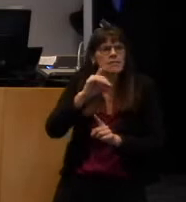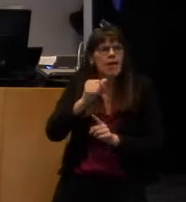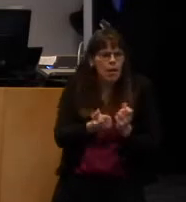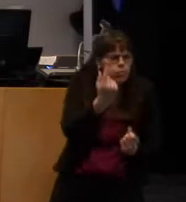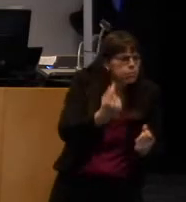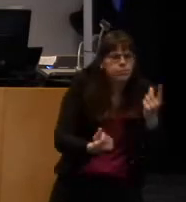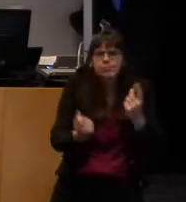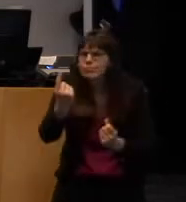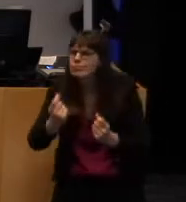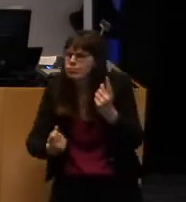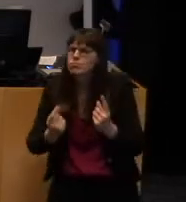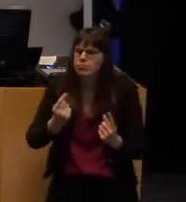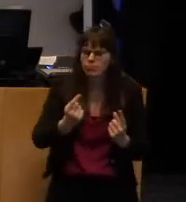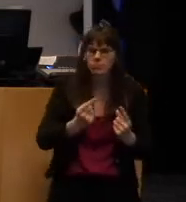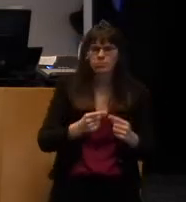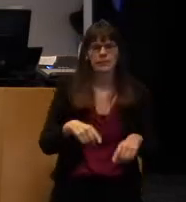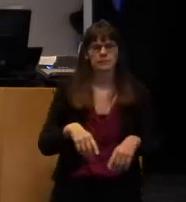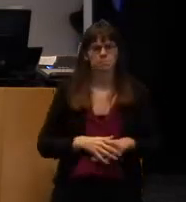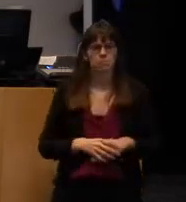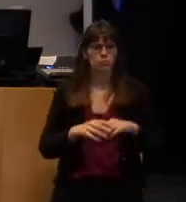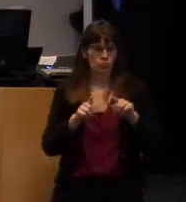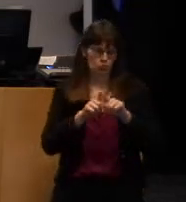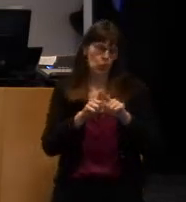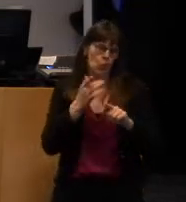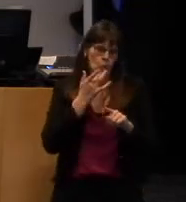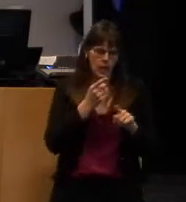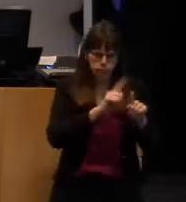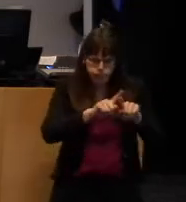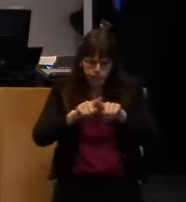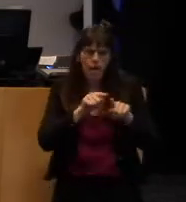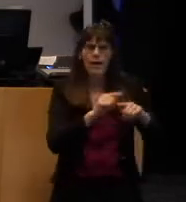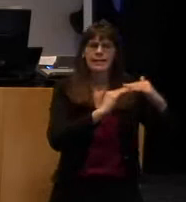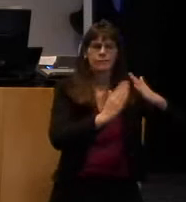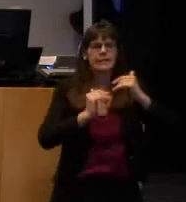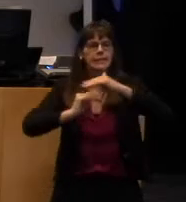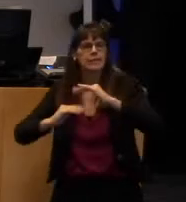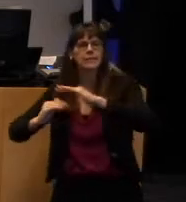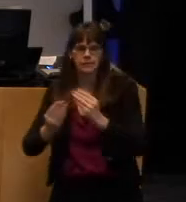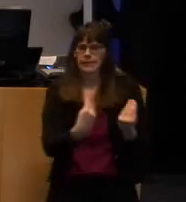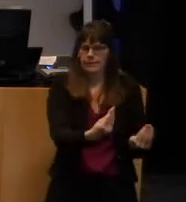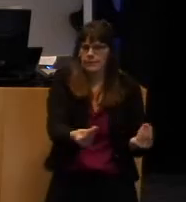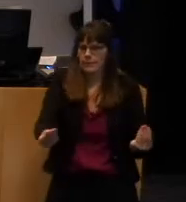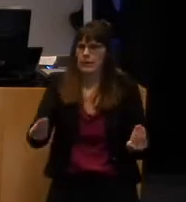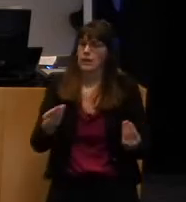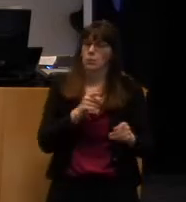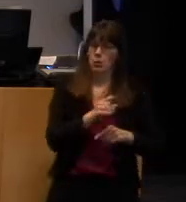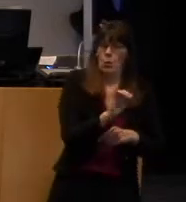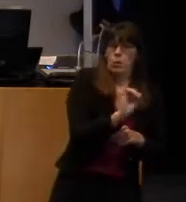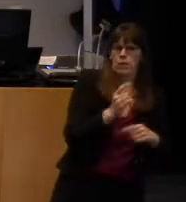and provide an operational definition for each of them. So, this is describing the what and the how.